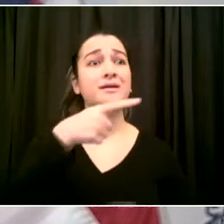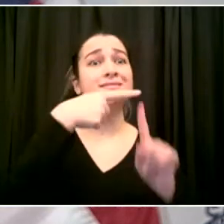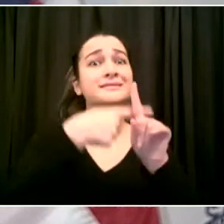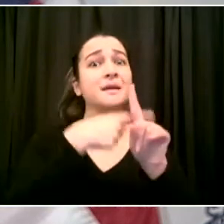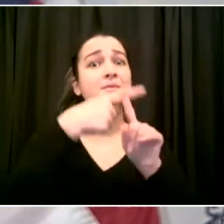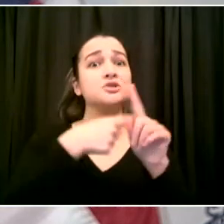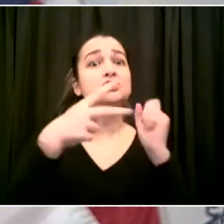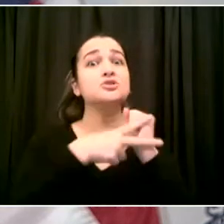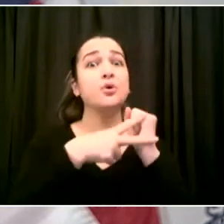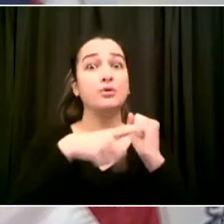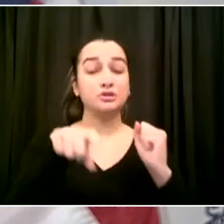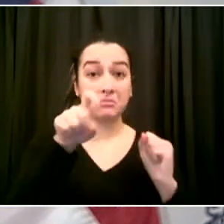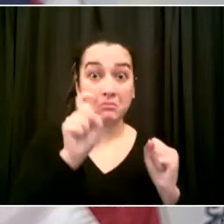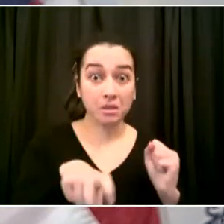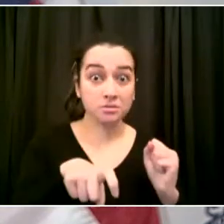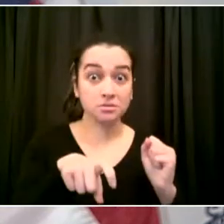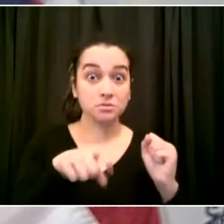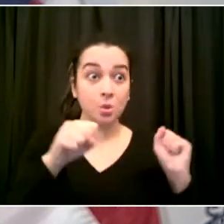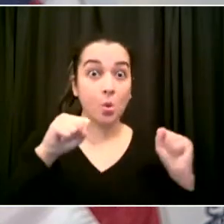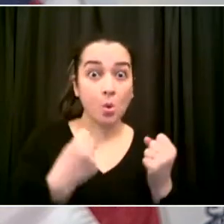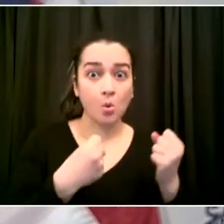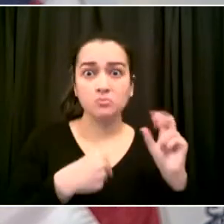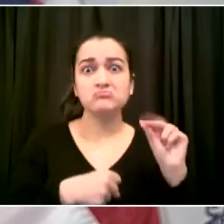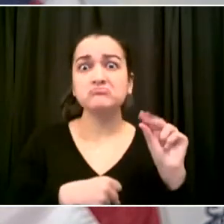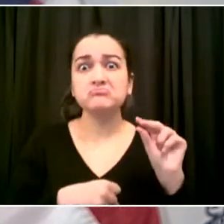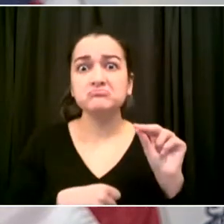I HAVE FULL CONFIDENCE AND APPEARED